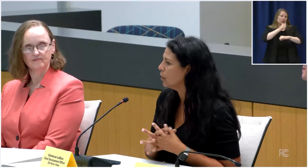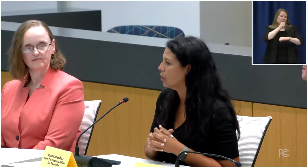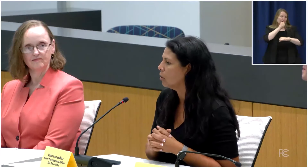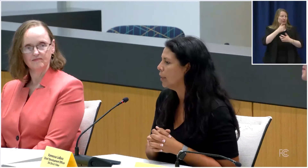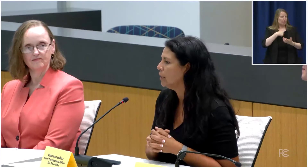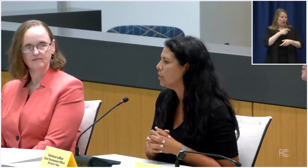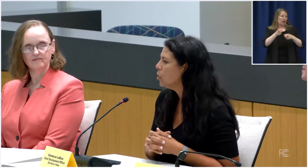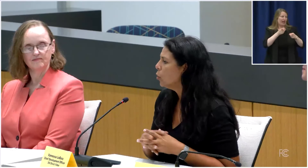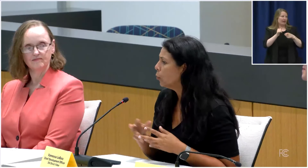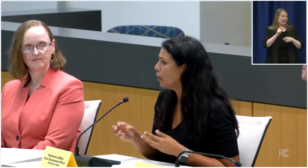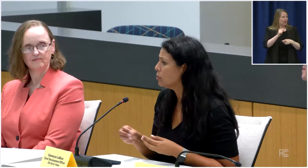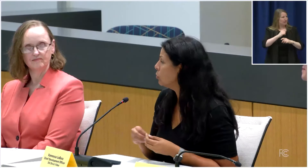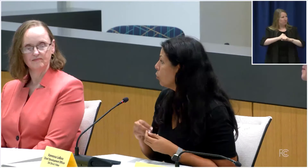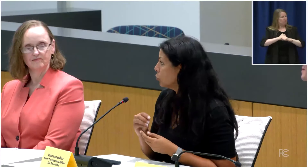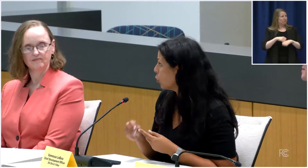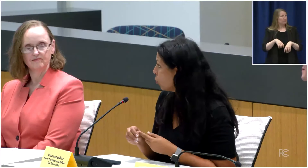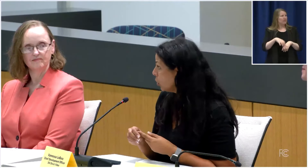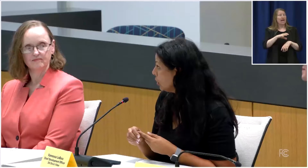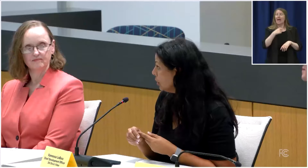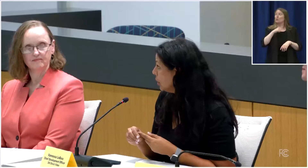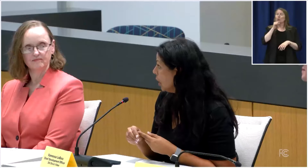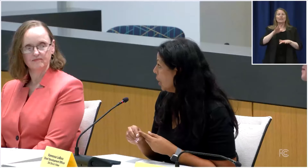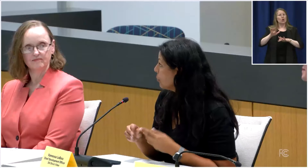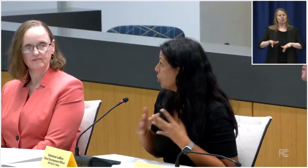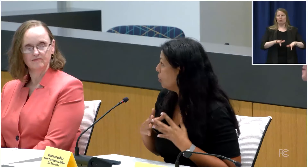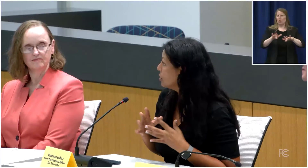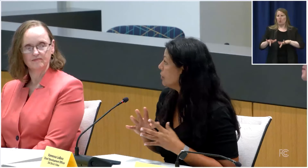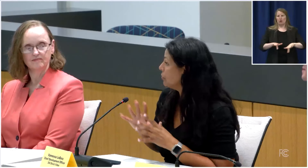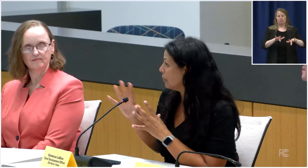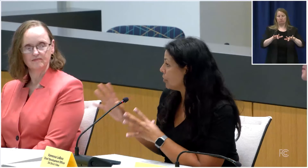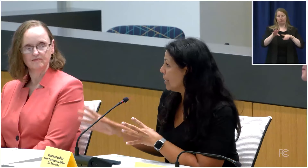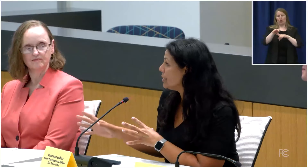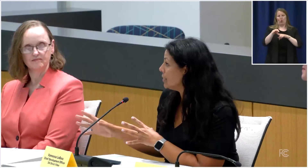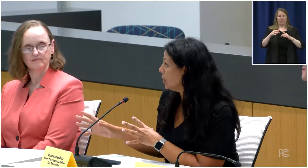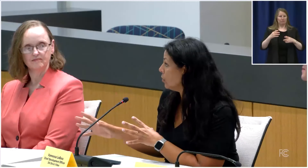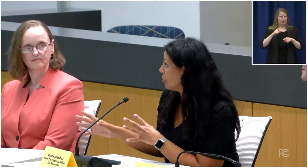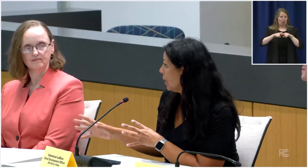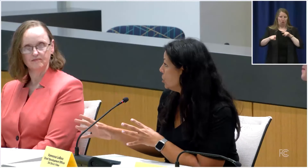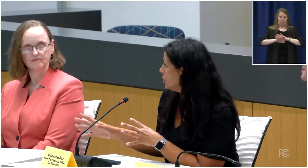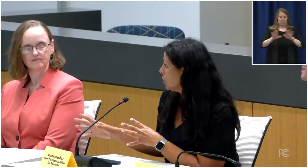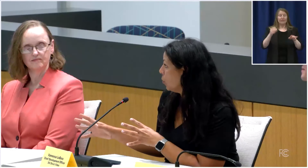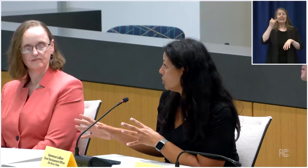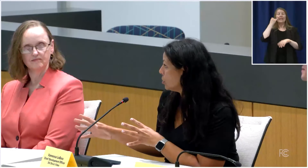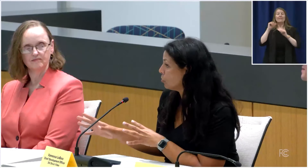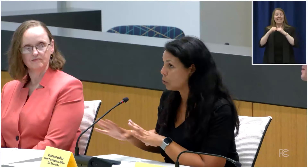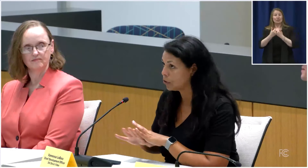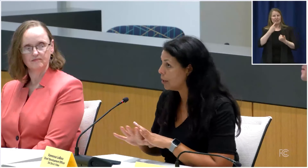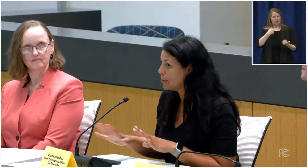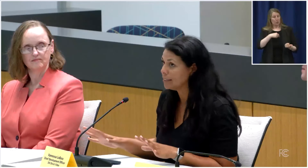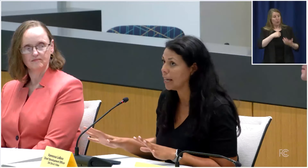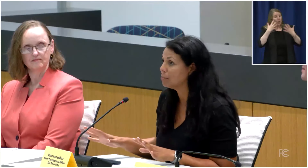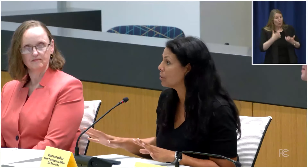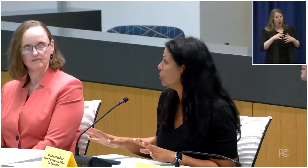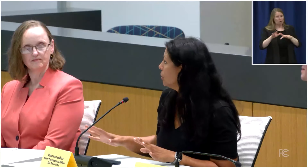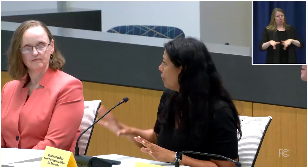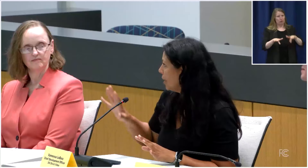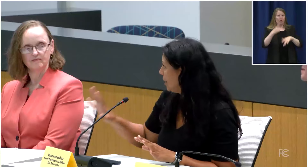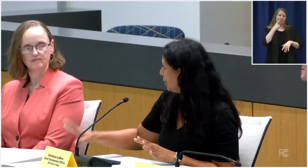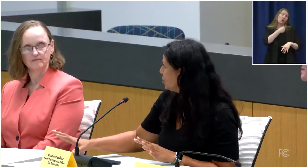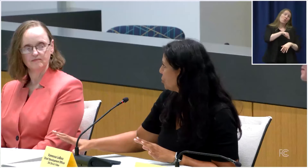COMPLIANCES IN PLACE SO ANY DATA THAT COMES INTO THE NETWORK IS SECURE AND THEY KNOW IT'S BEING HANDLED WELL ON OUR END. WE ALSO DON'T RECORD THE CALLS.